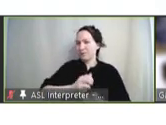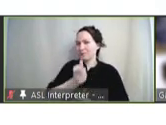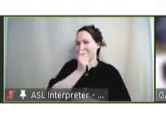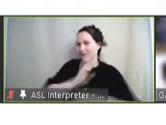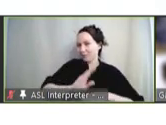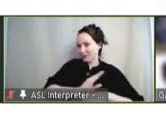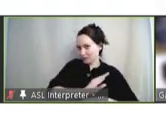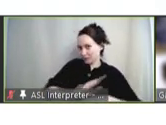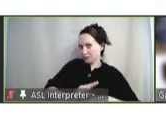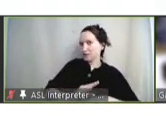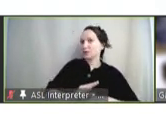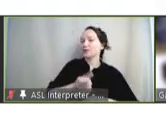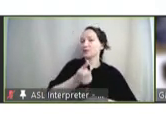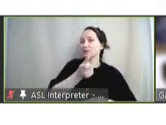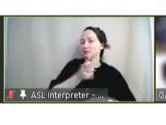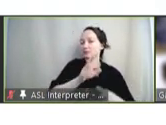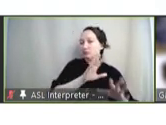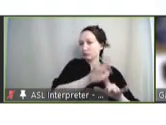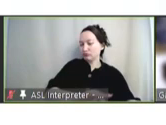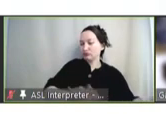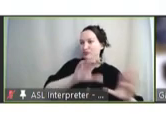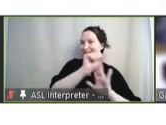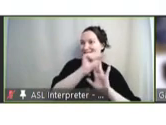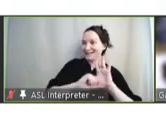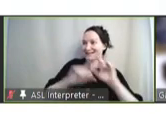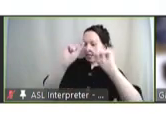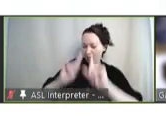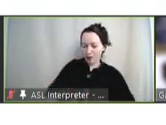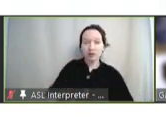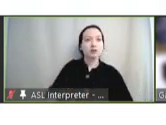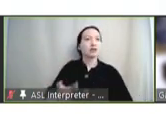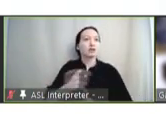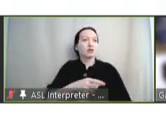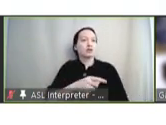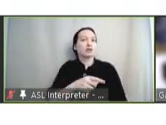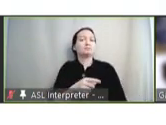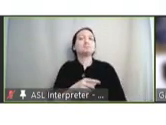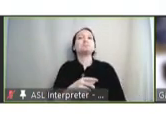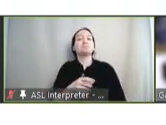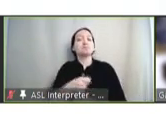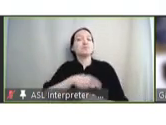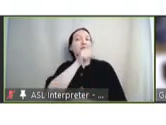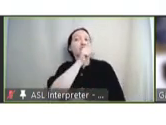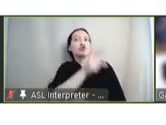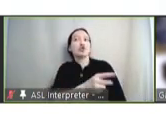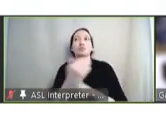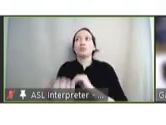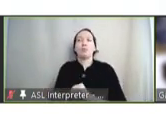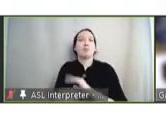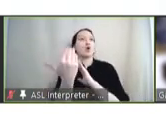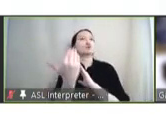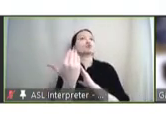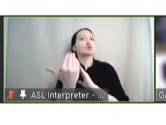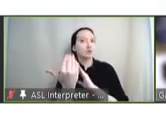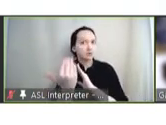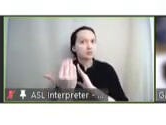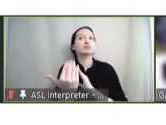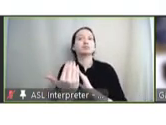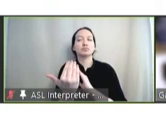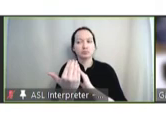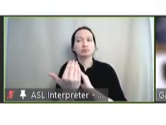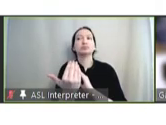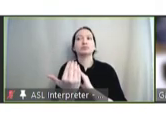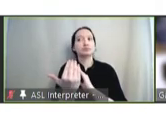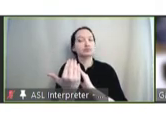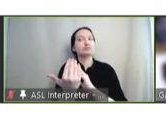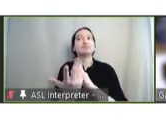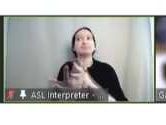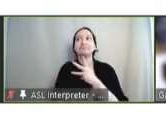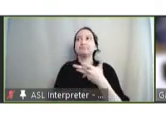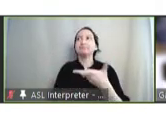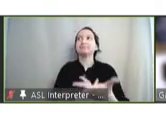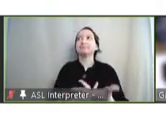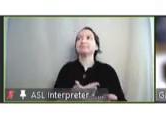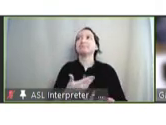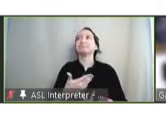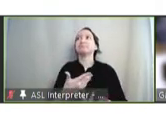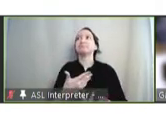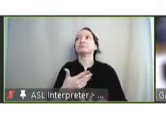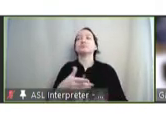United States across states to ensure that there is an approach that will leverage these standards